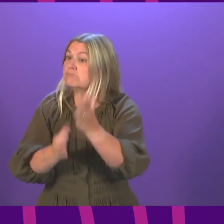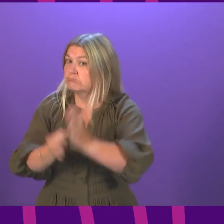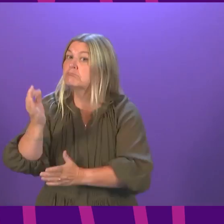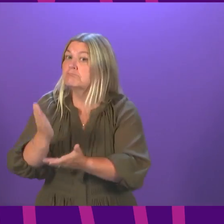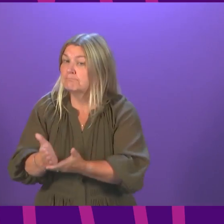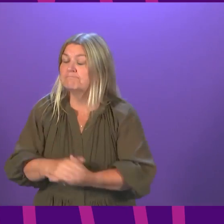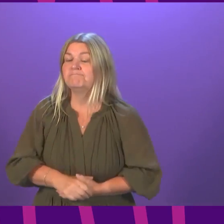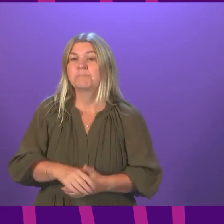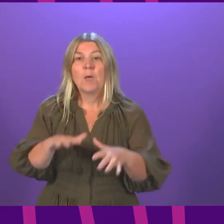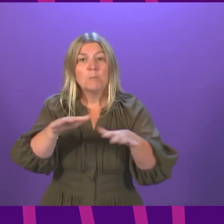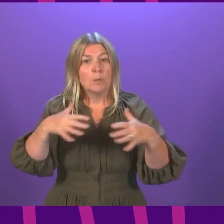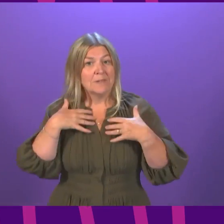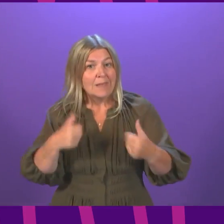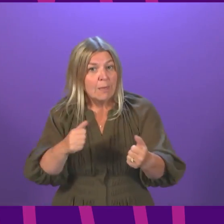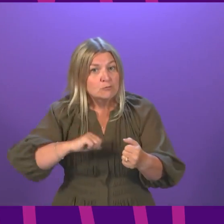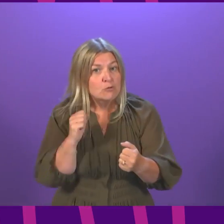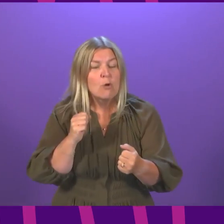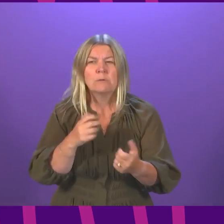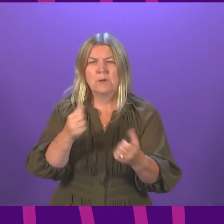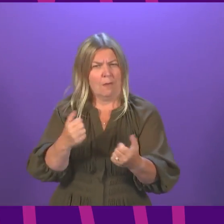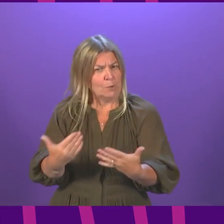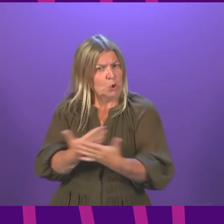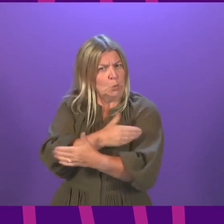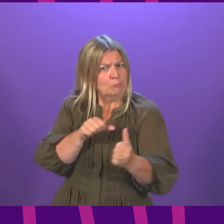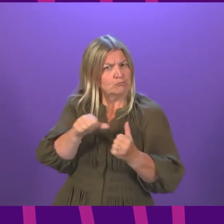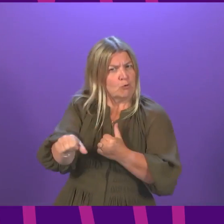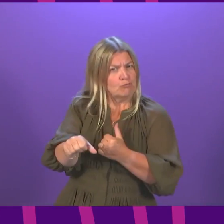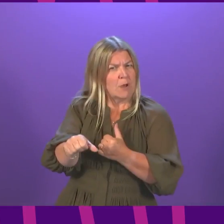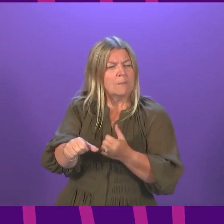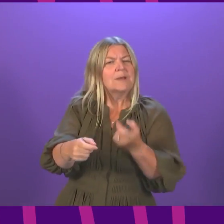Public Health Scotland is using a groundbreaking programme of data linkage, which will help